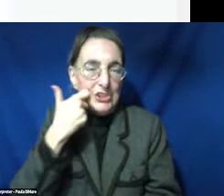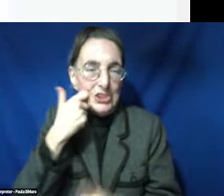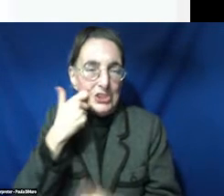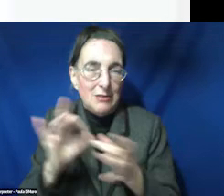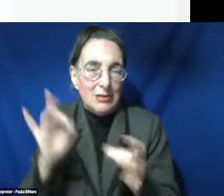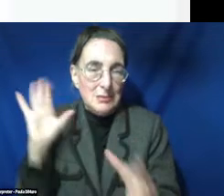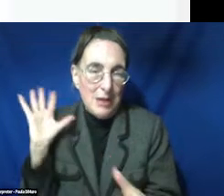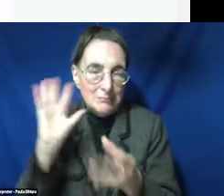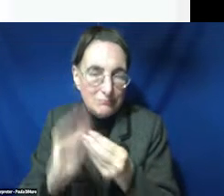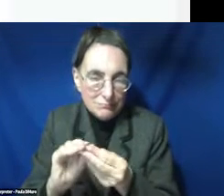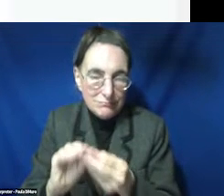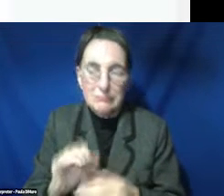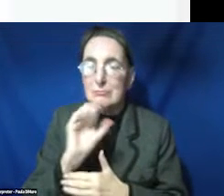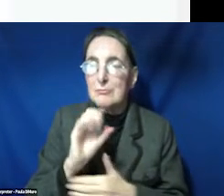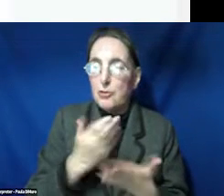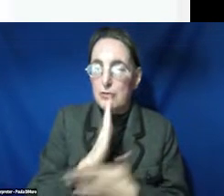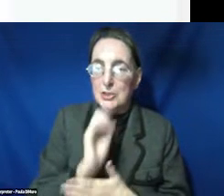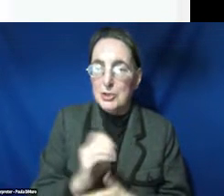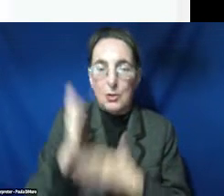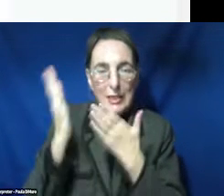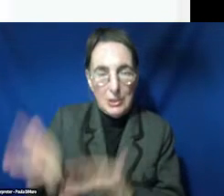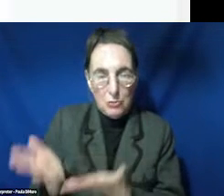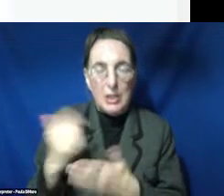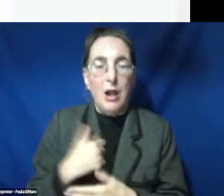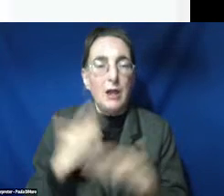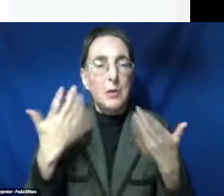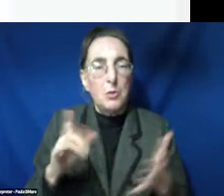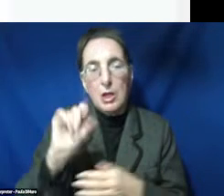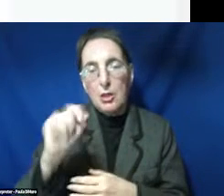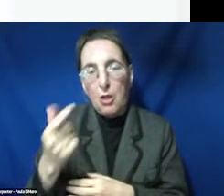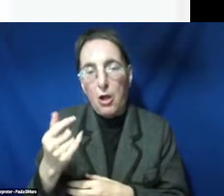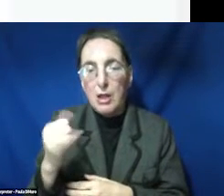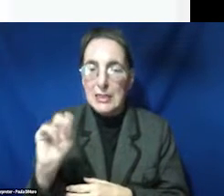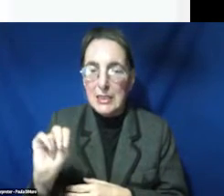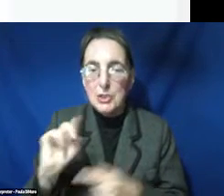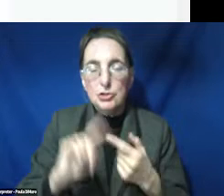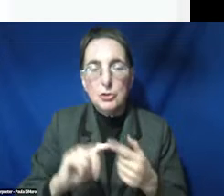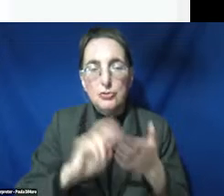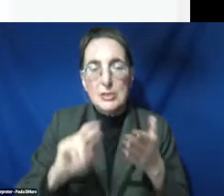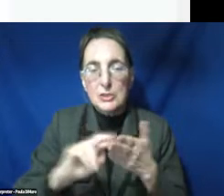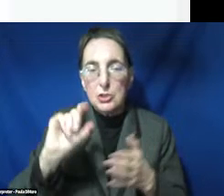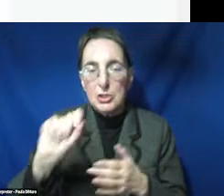All right. So here we are. I'm already logged in to the Research.gov system. This is your desktop.